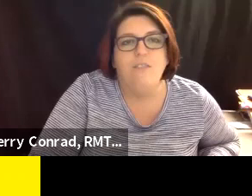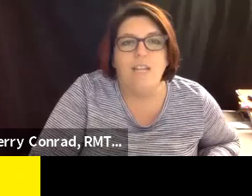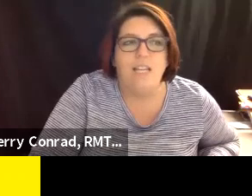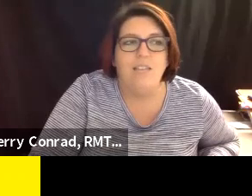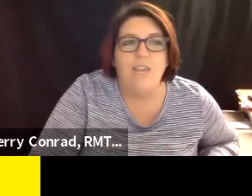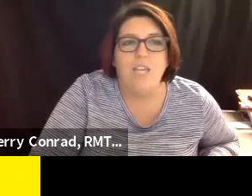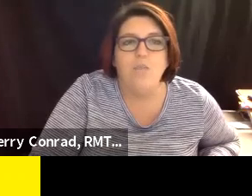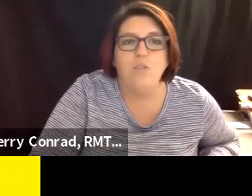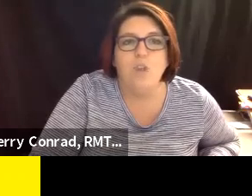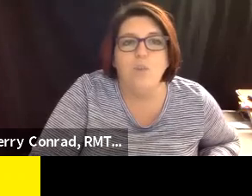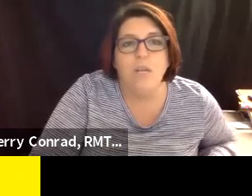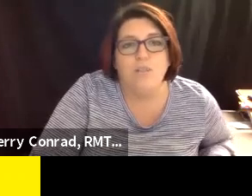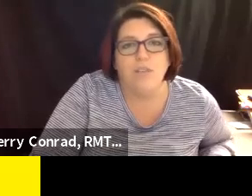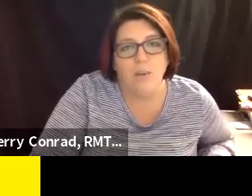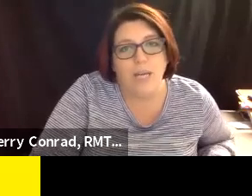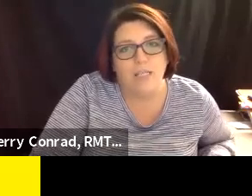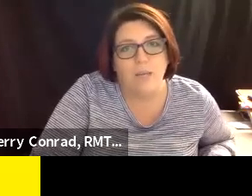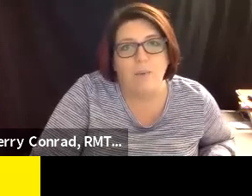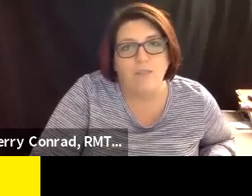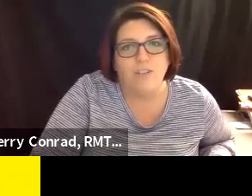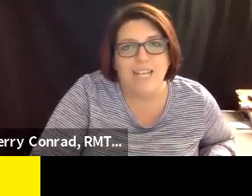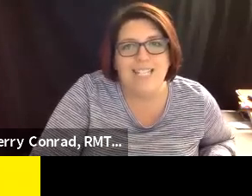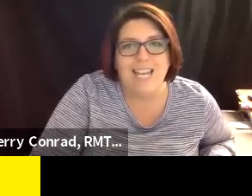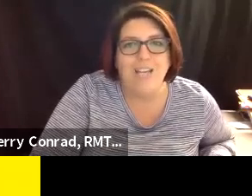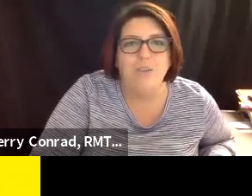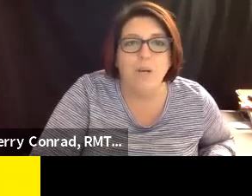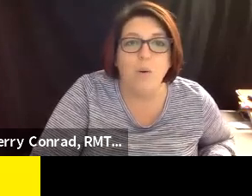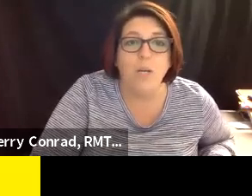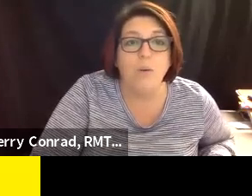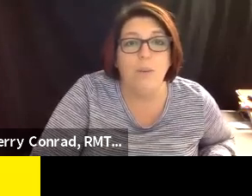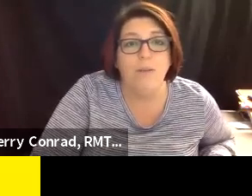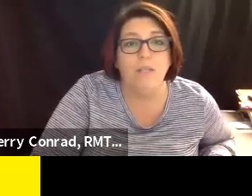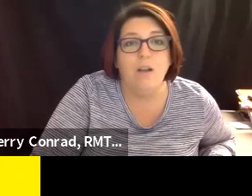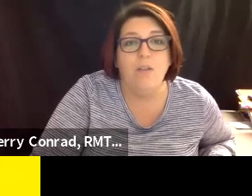Finally, thank you so much for allowing us to be a part of your day today. The recording will be posted on the